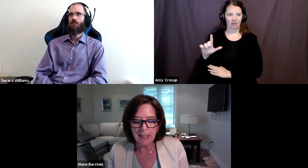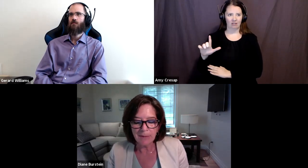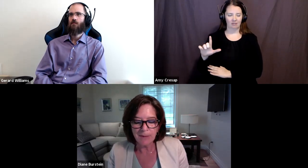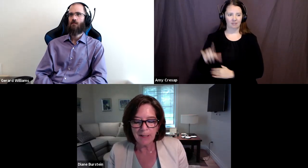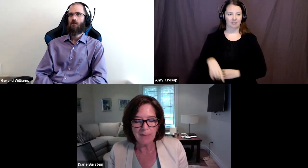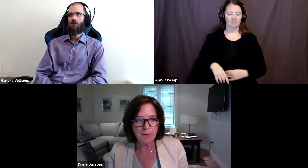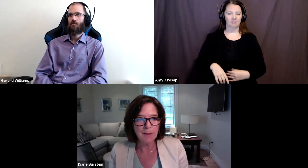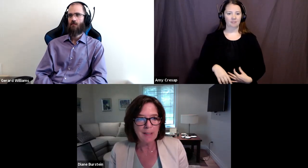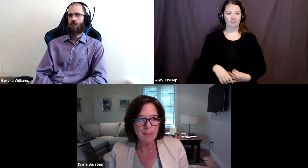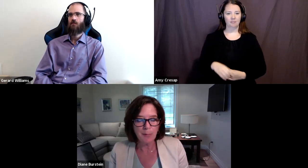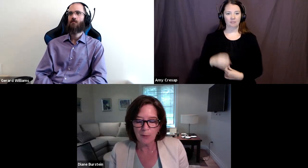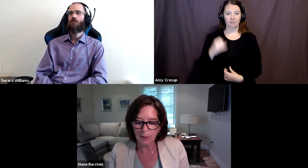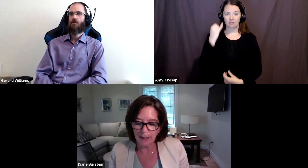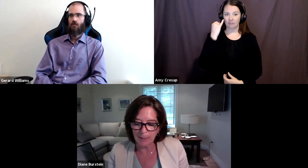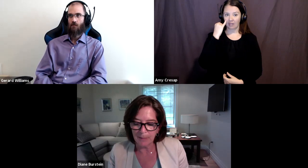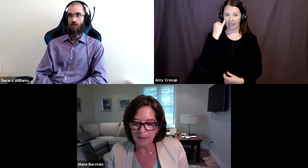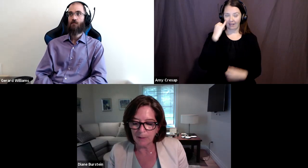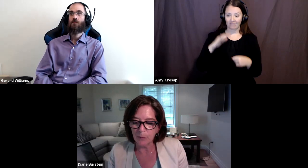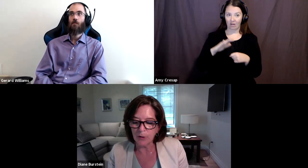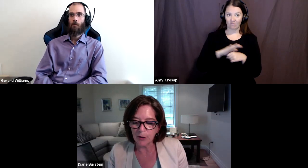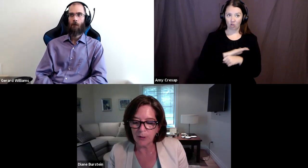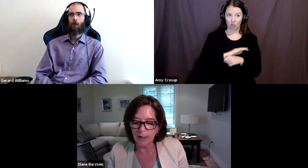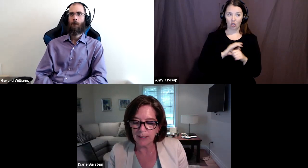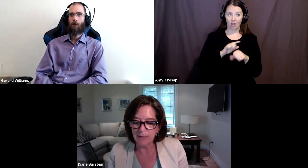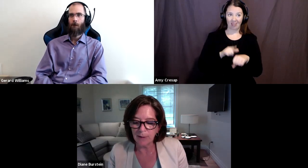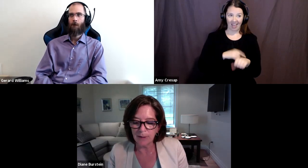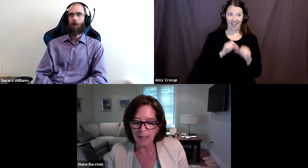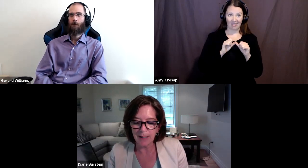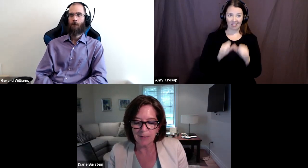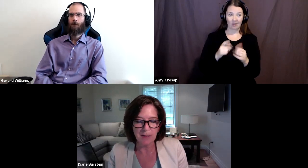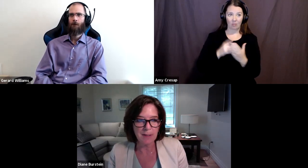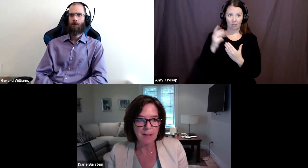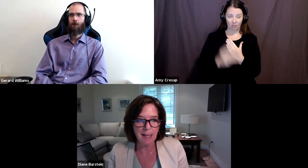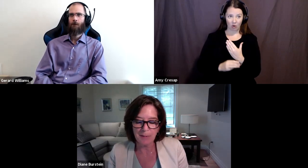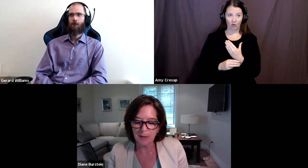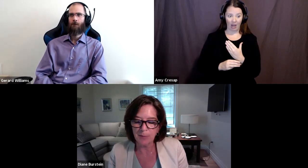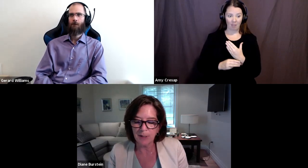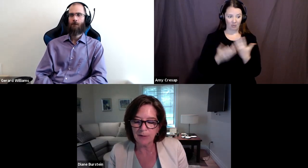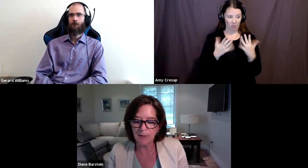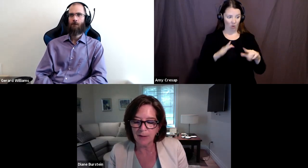And if that full length program was shown on TV with captions, the captions must follow